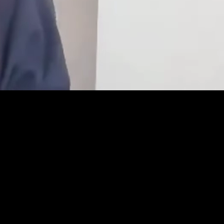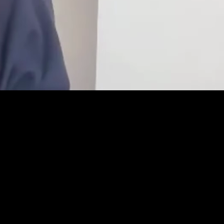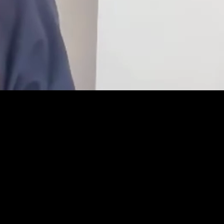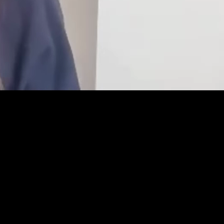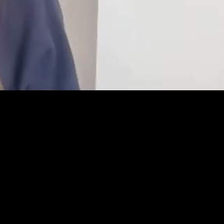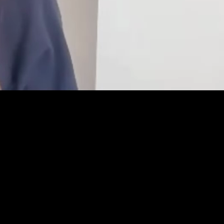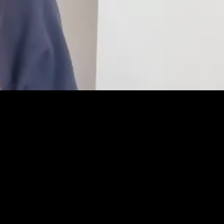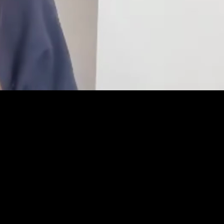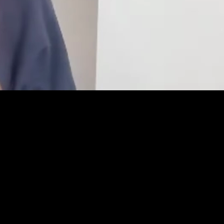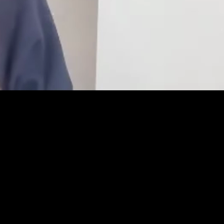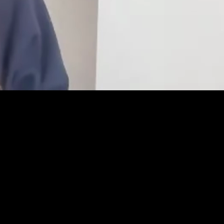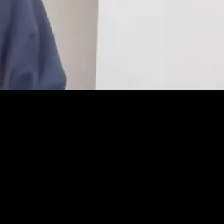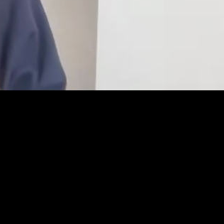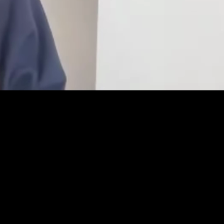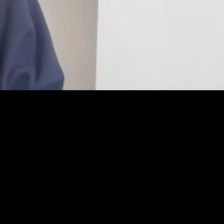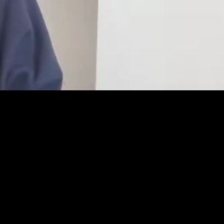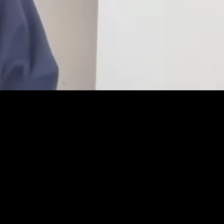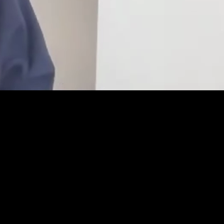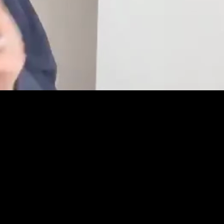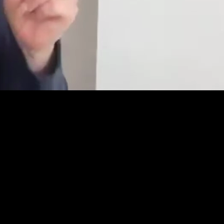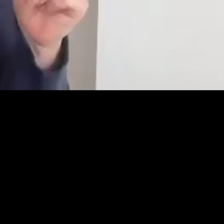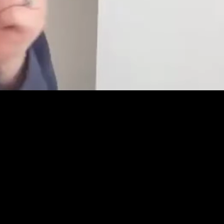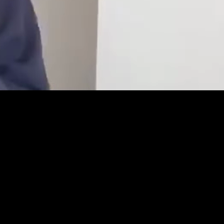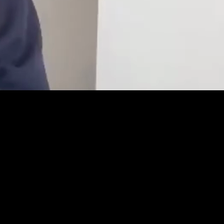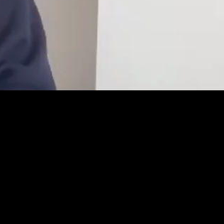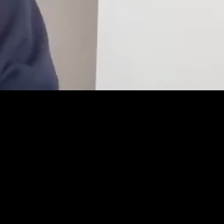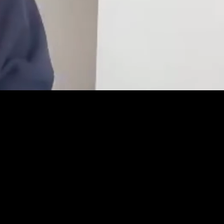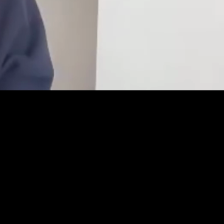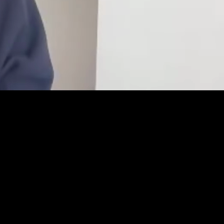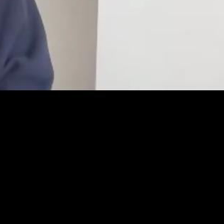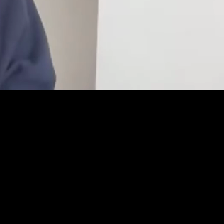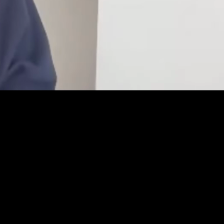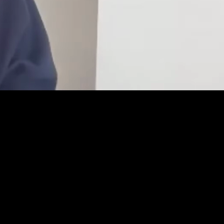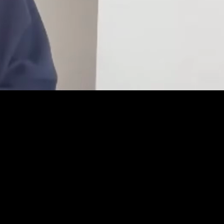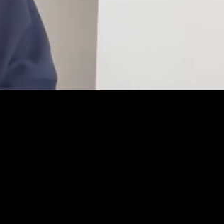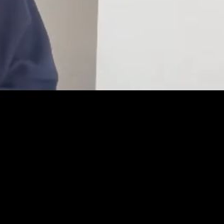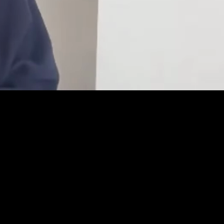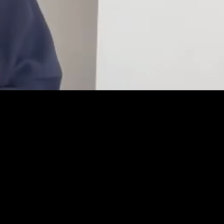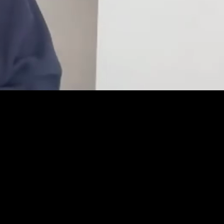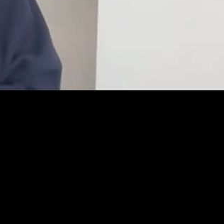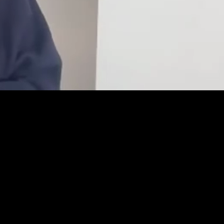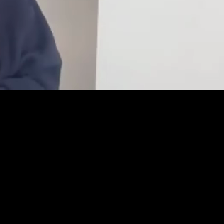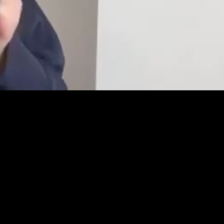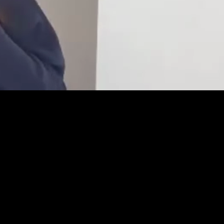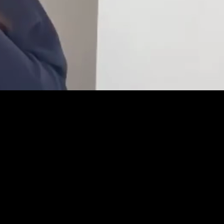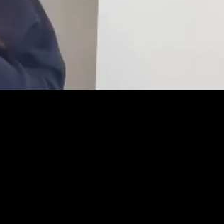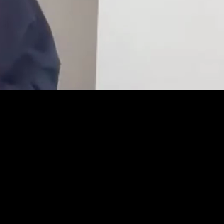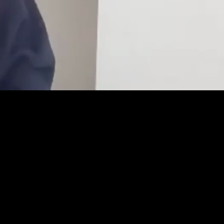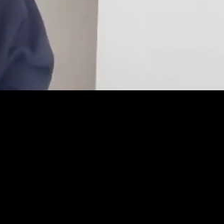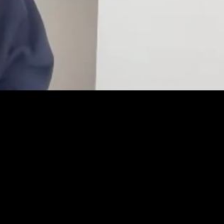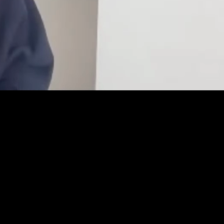as a general rule of thumb, you get what you pay for. Squarespace is £12 a month, £9 a month for Wix.